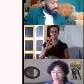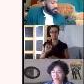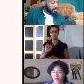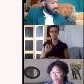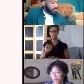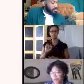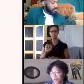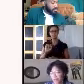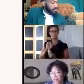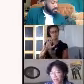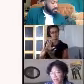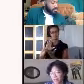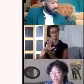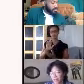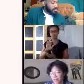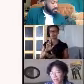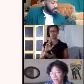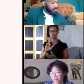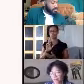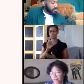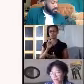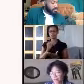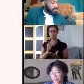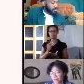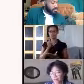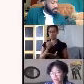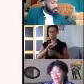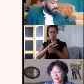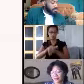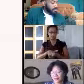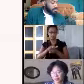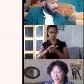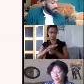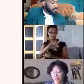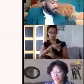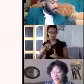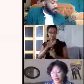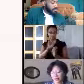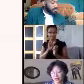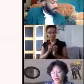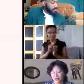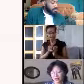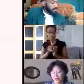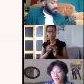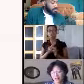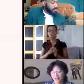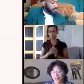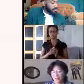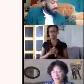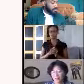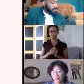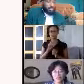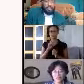is where you actually have you centre the voices and leadership of Black and Indigenous